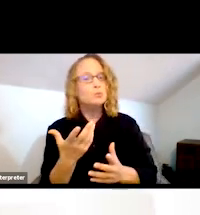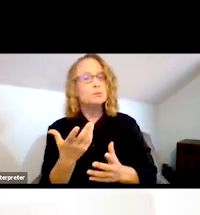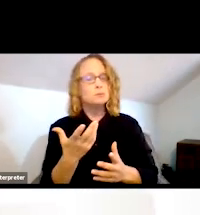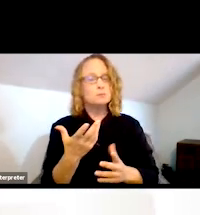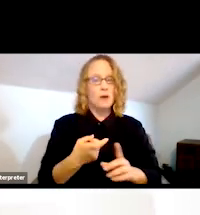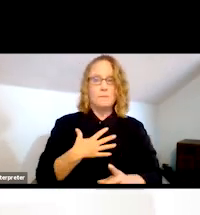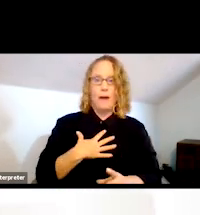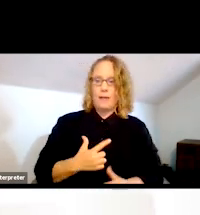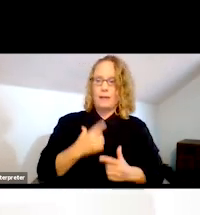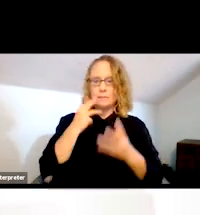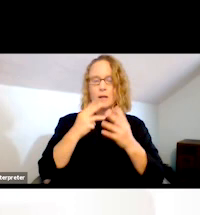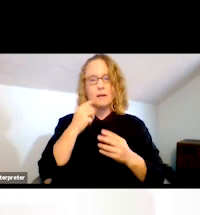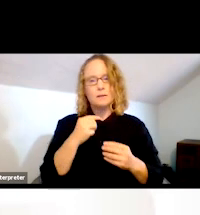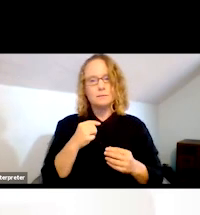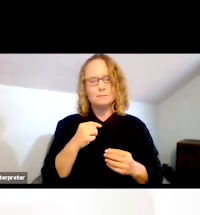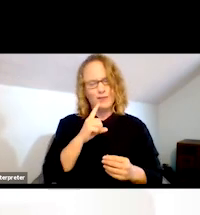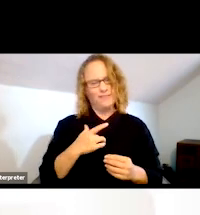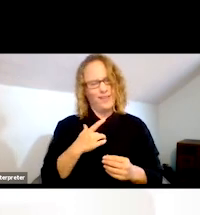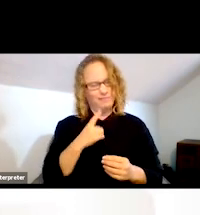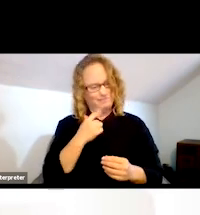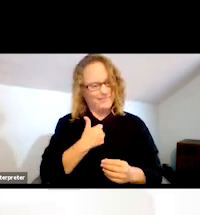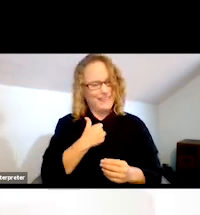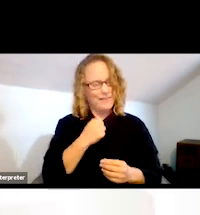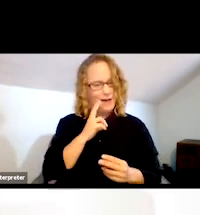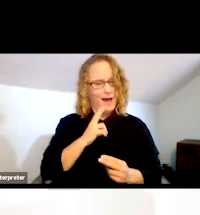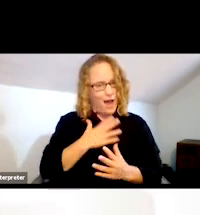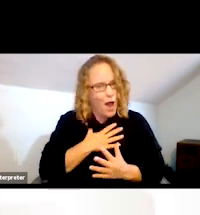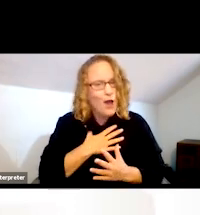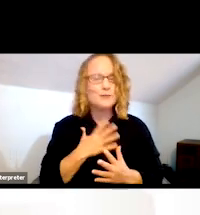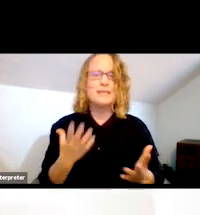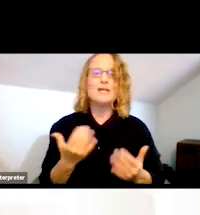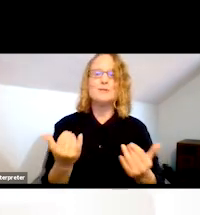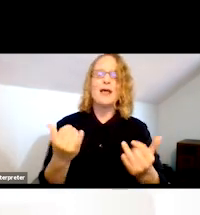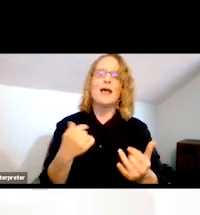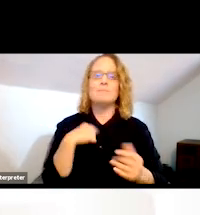That's a really good thing in my book. So, again, guys, I hope that there was something